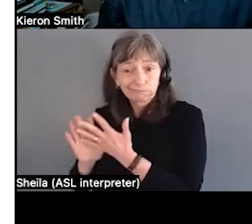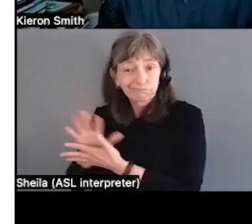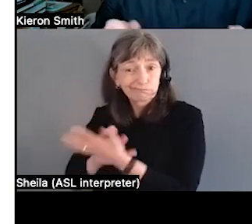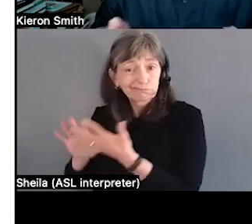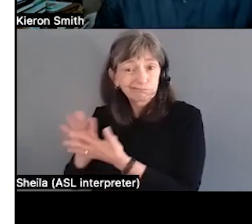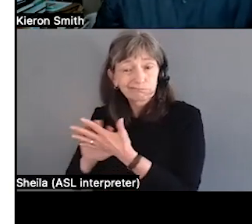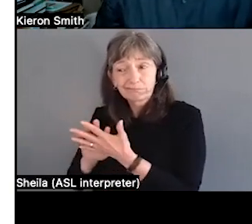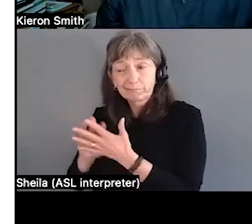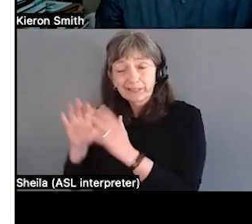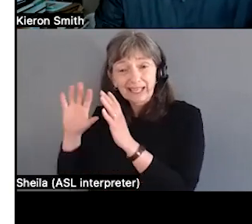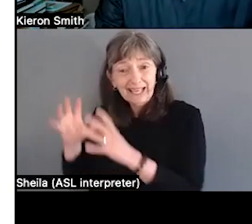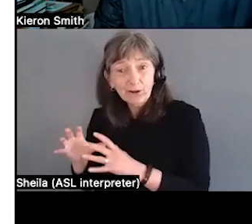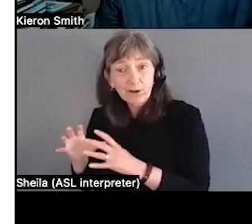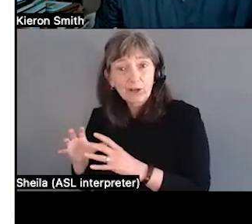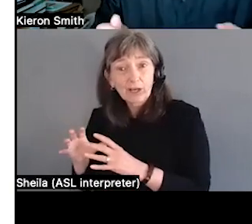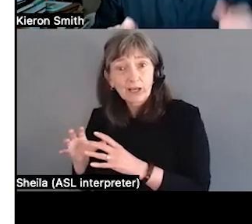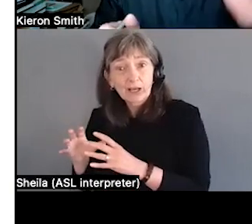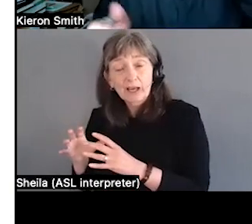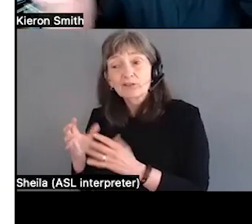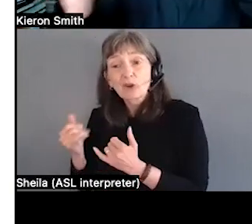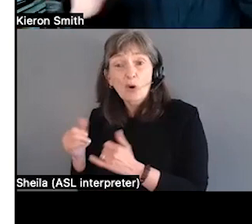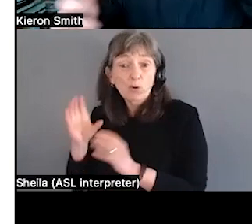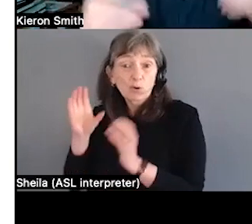and tree, is that Google gets a bit tired of that actually, and it just thinks,